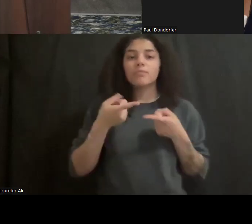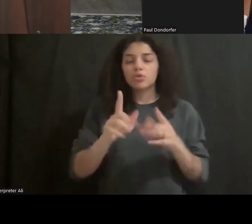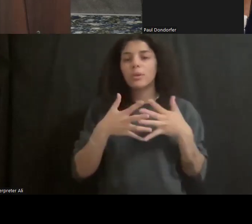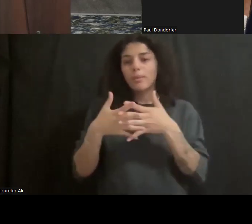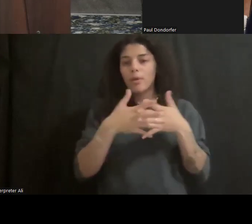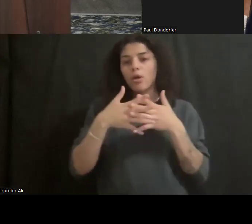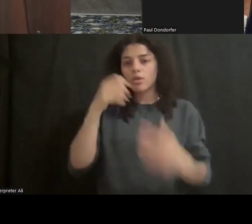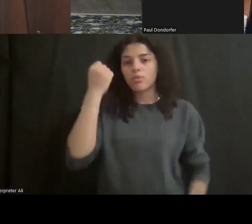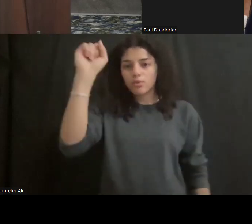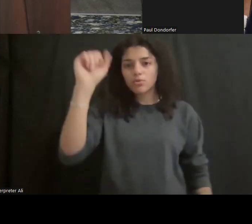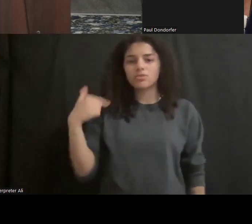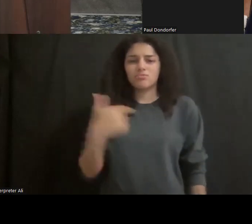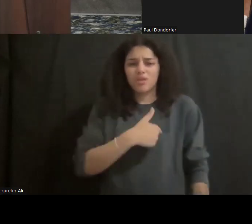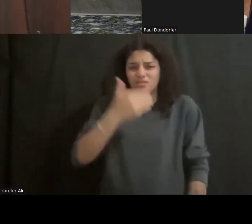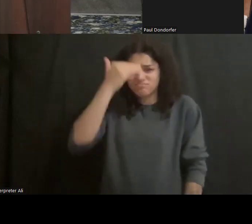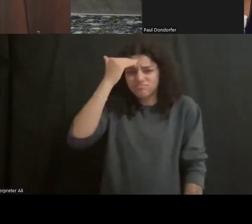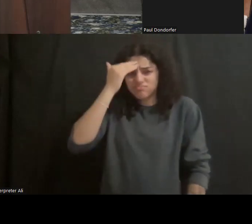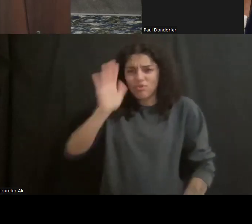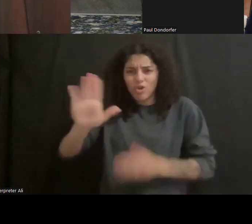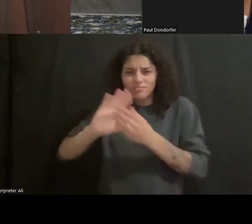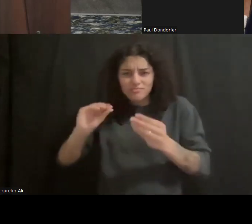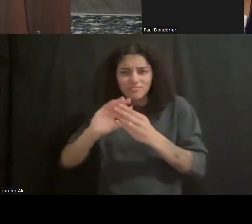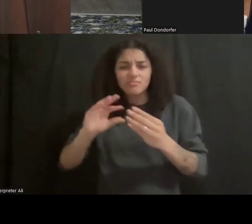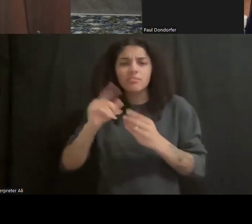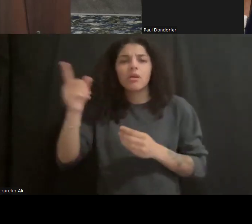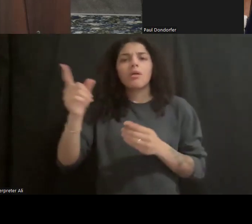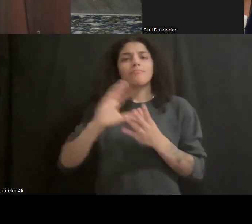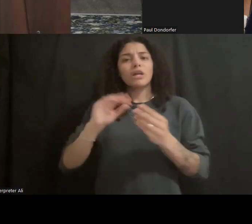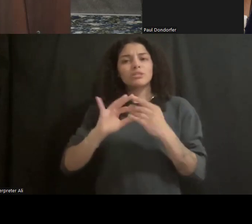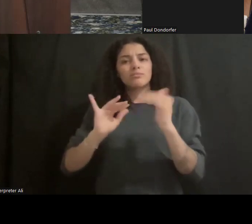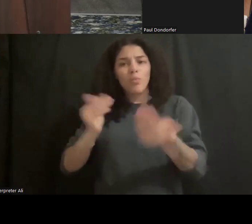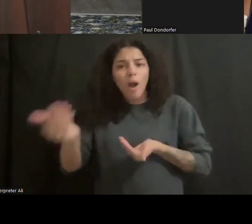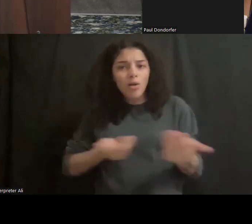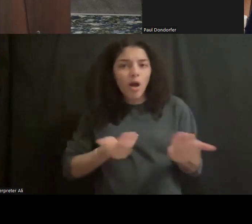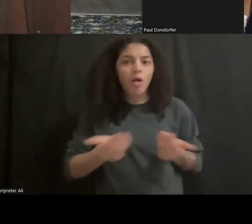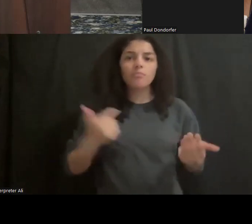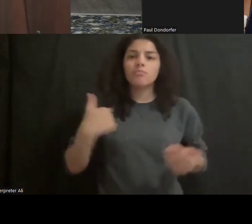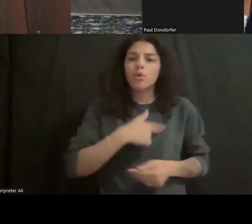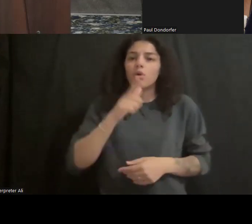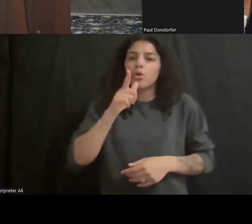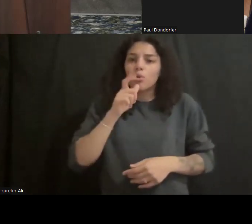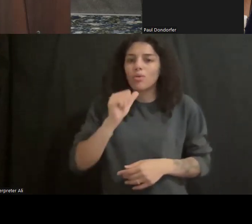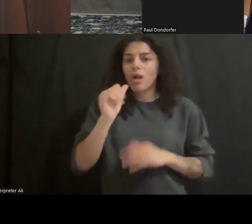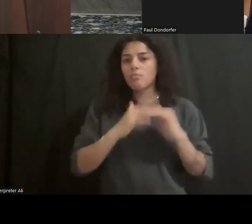with her words that are signs of welcome to all of us who are not Native Americans because the